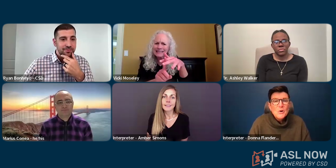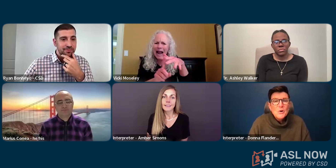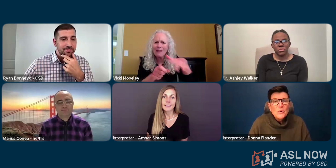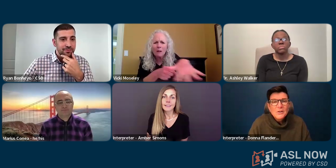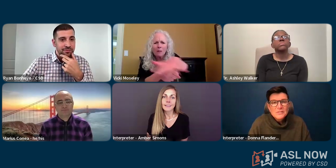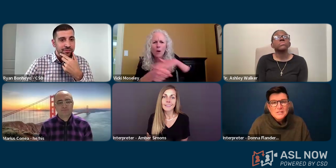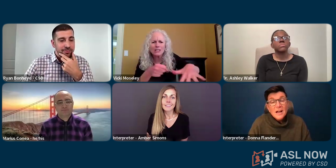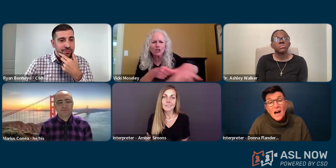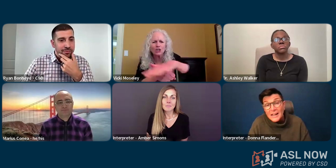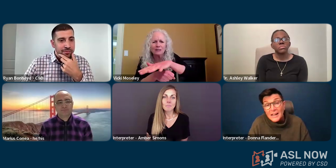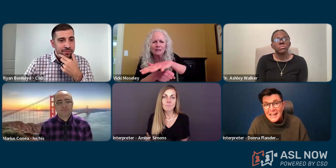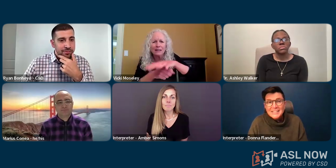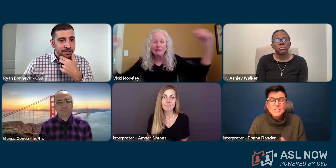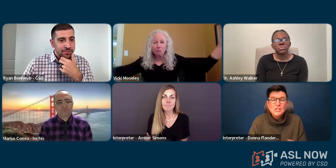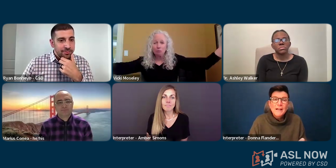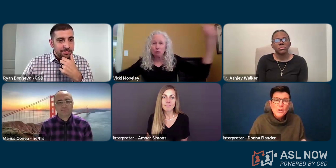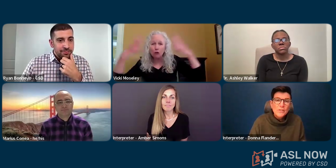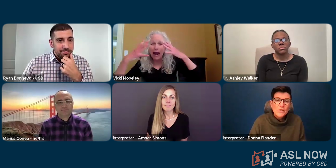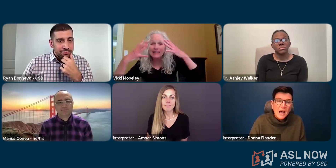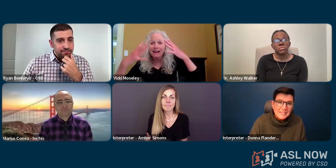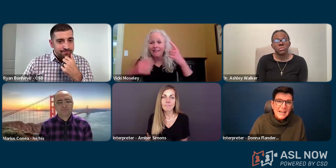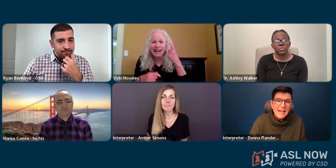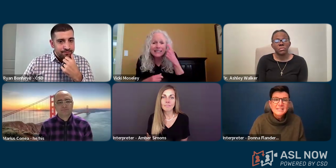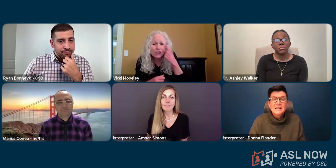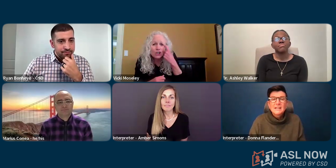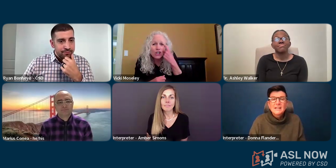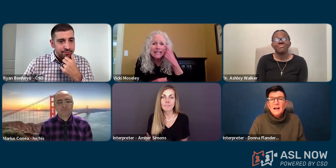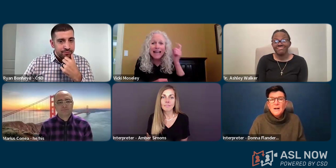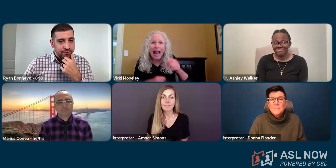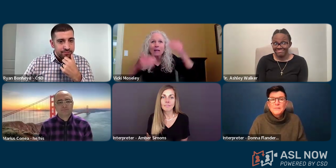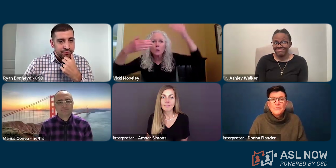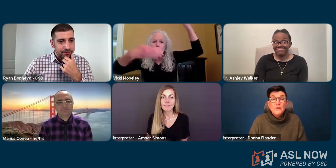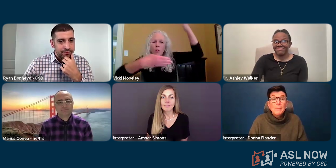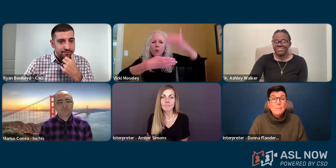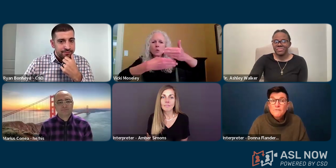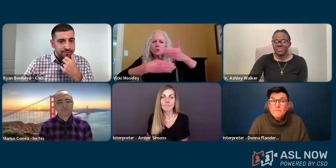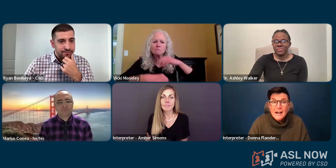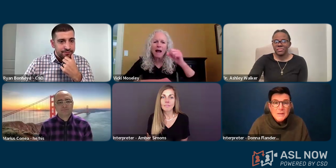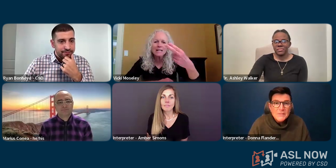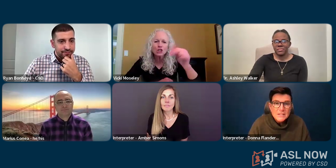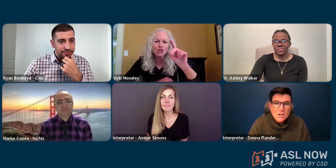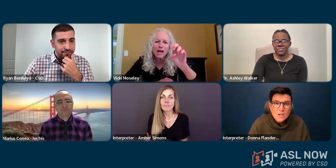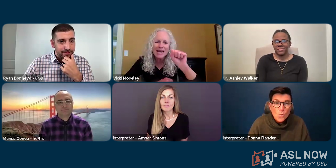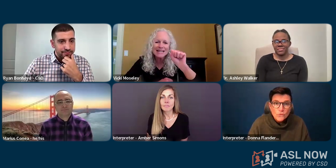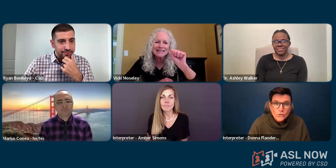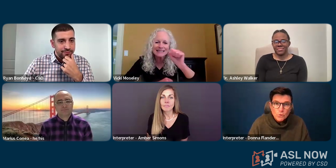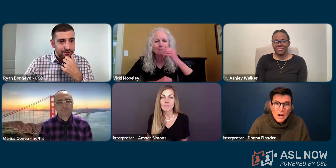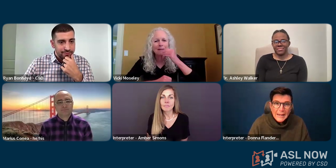So you know the context. You know, if I know the context, if I'm in an environment that's over